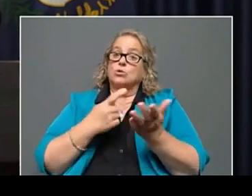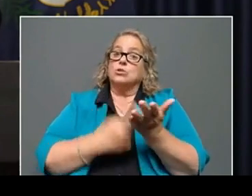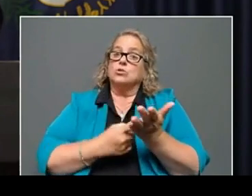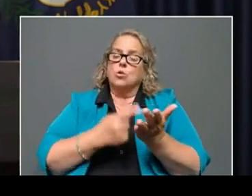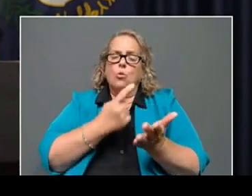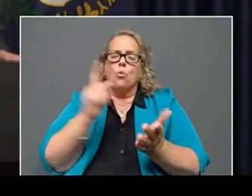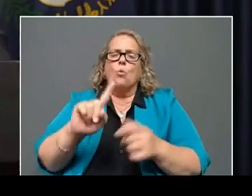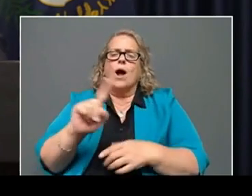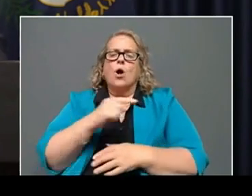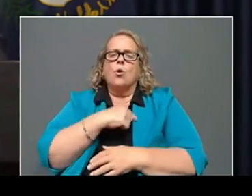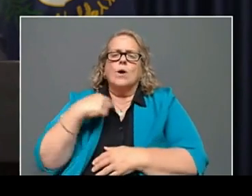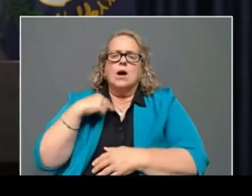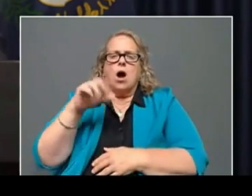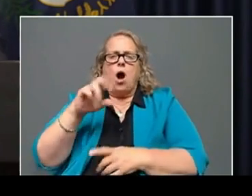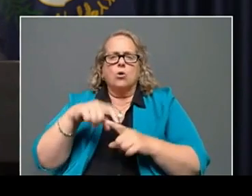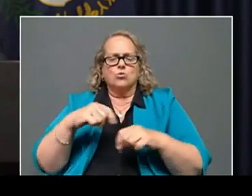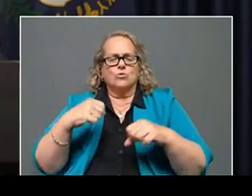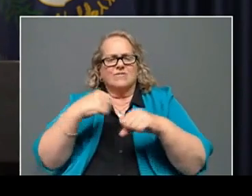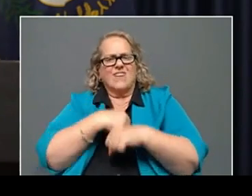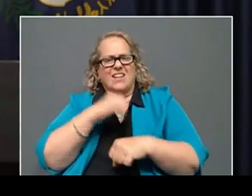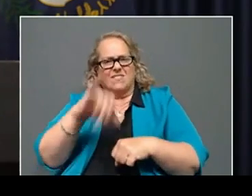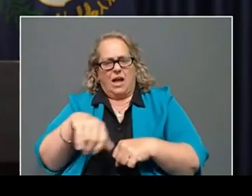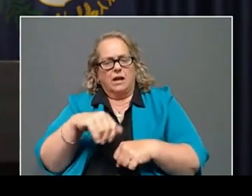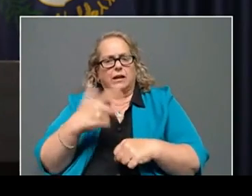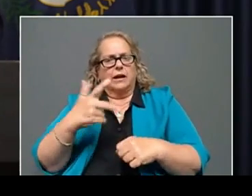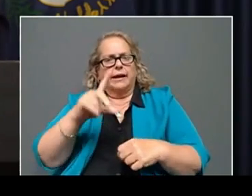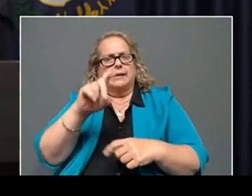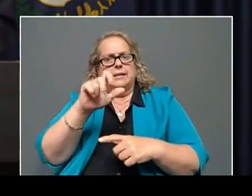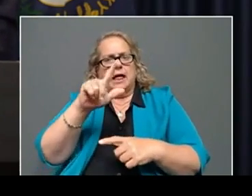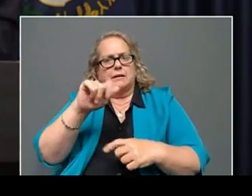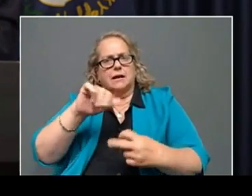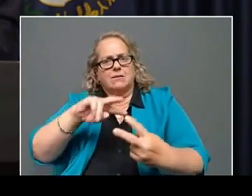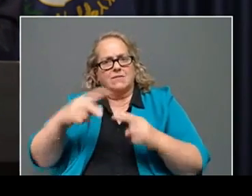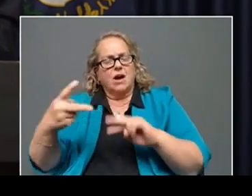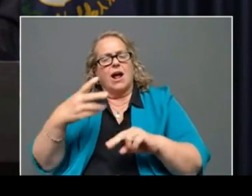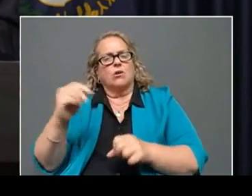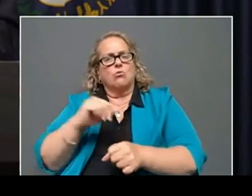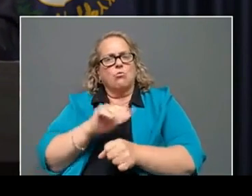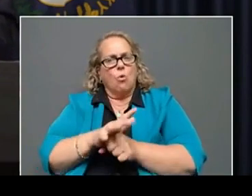and the delta variant. Let's first go over where we are in terms of